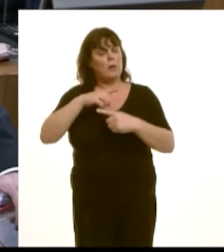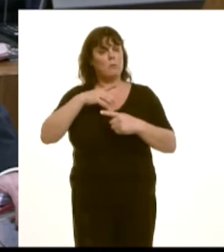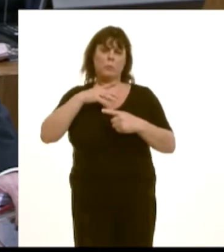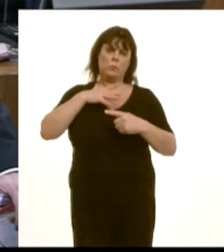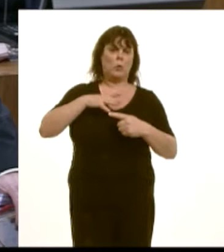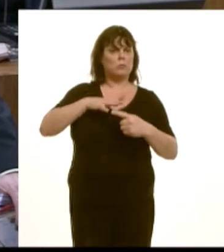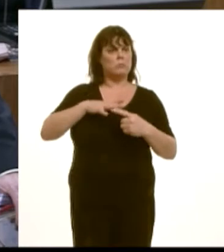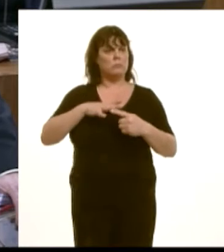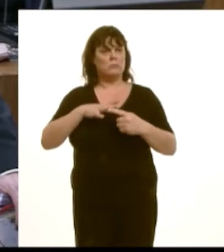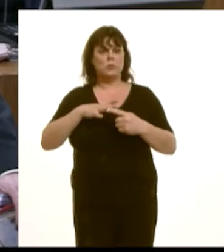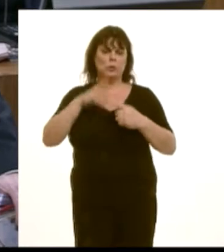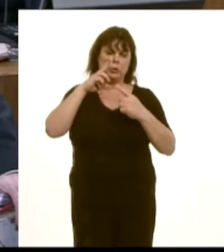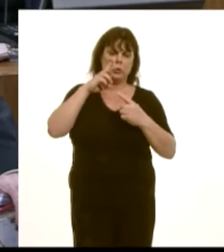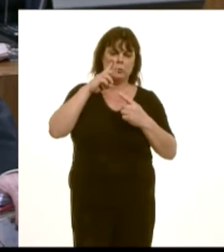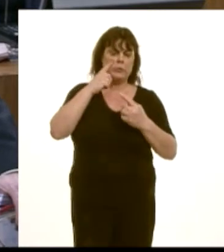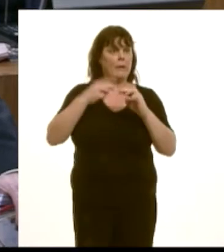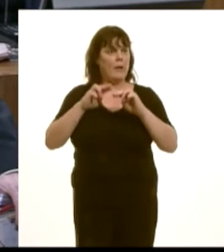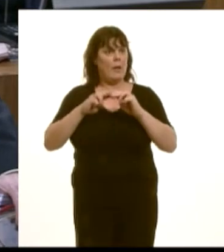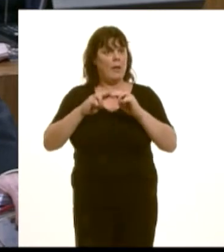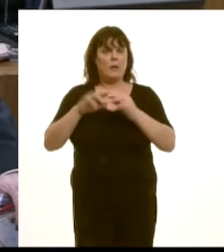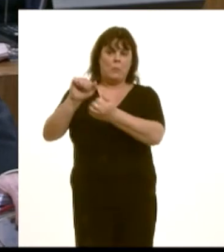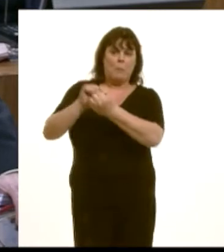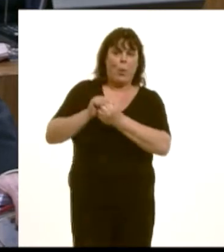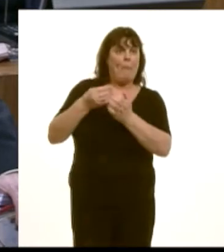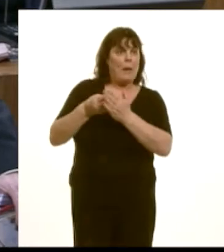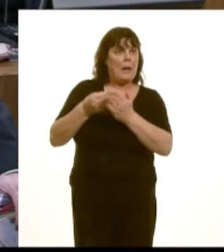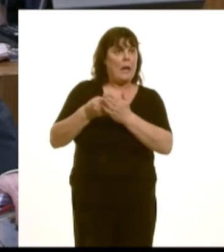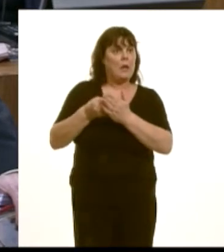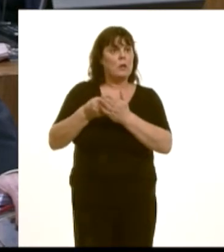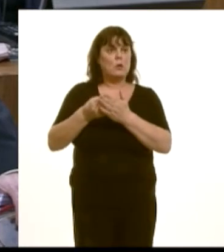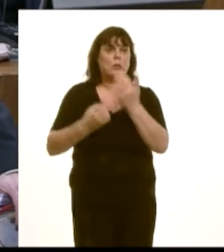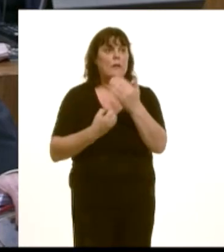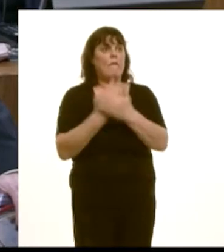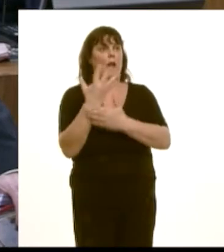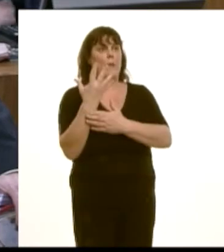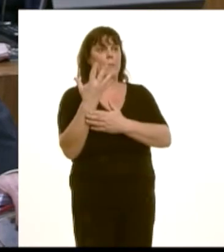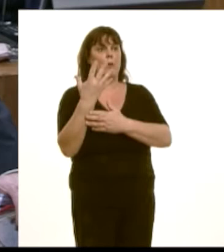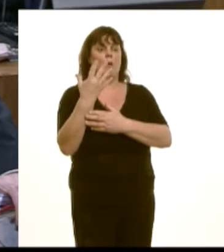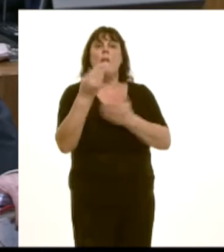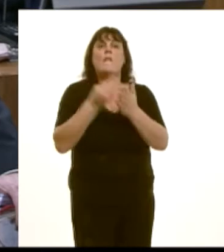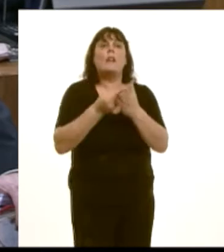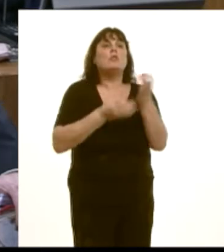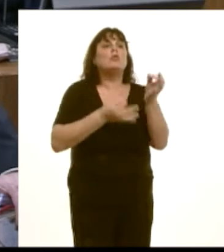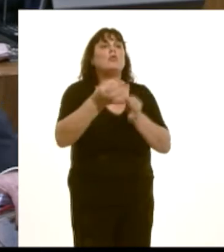we consider the appropriateness and availability of borrowing powers when developing the financial strategy for delivery. Y Llywydd / The Presiding Officer: I call